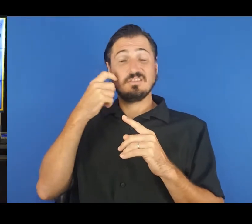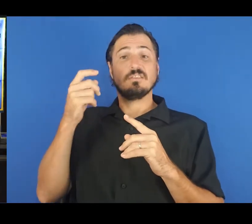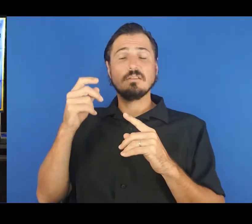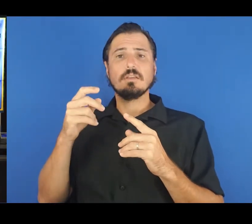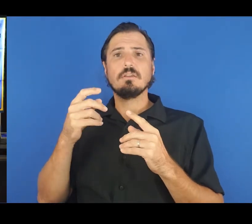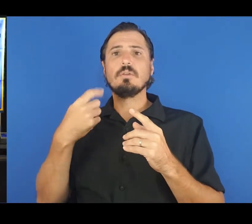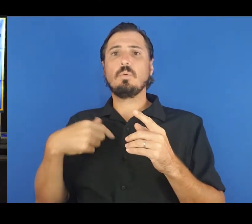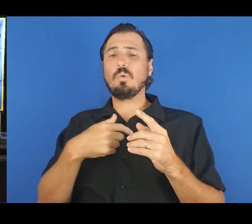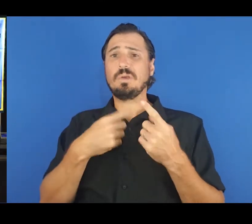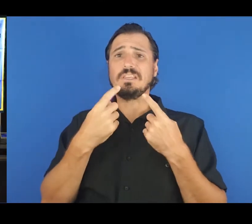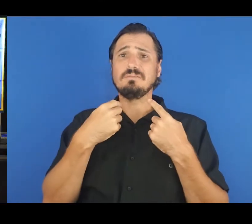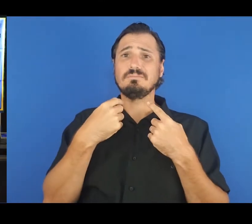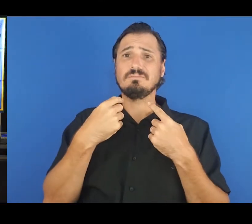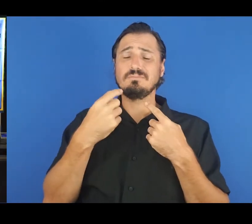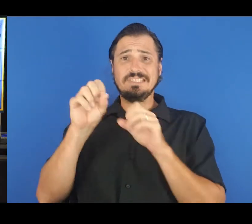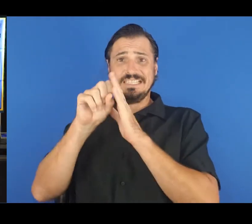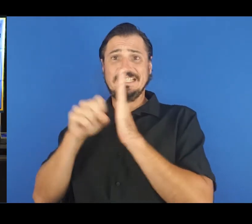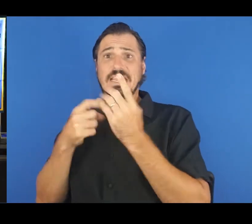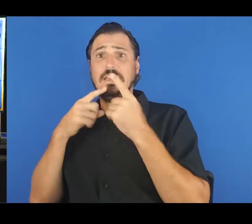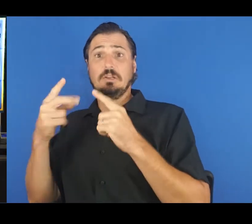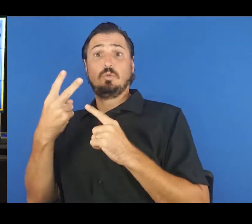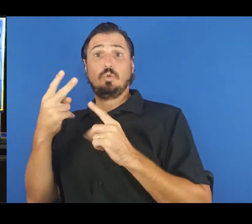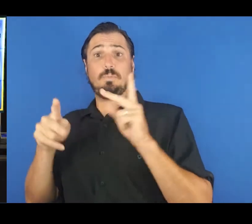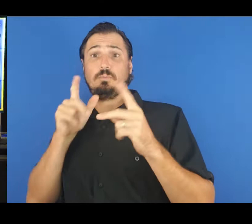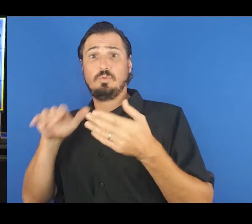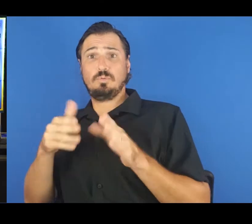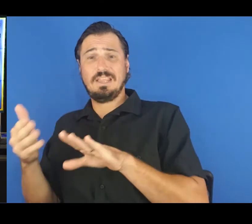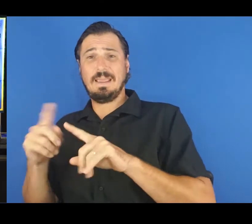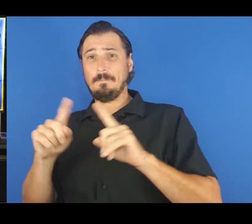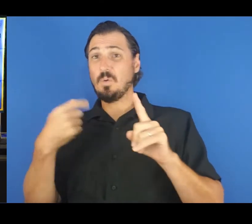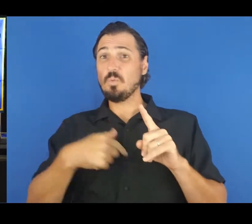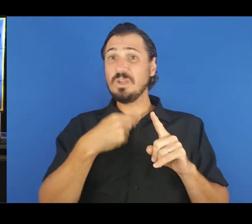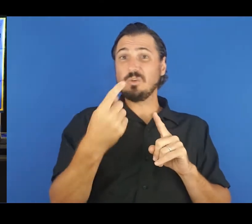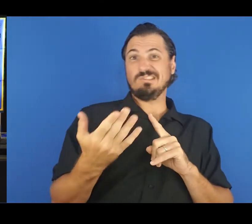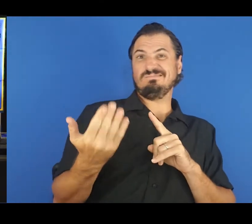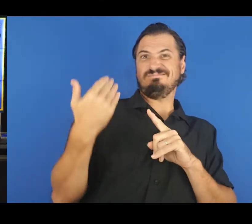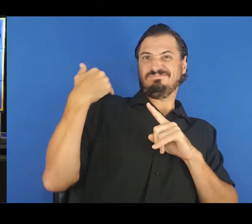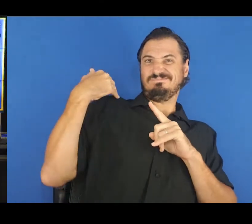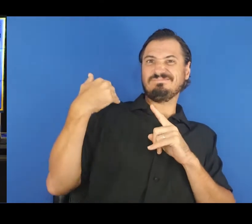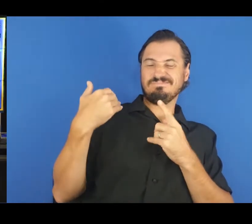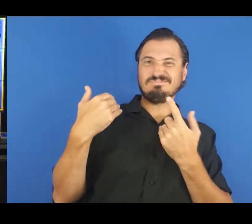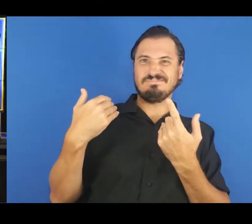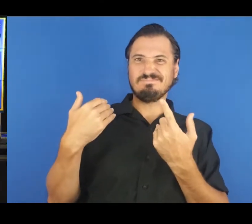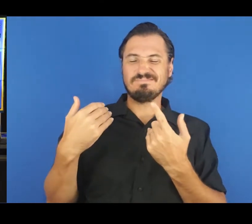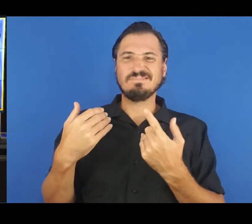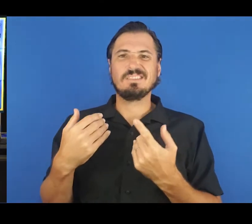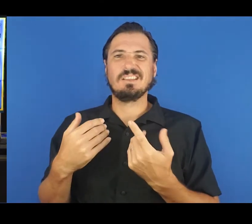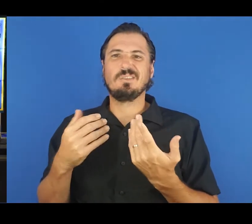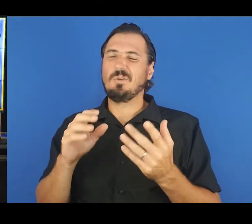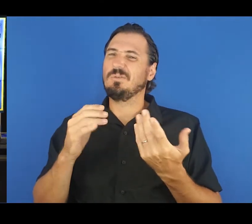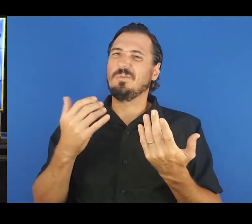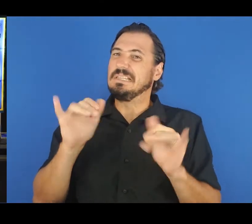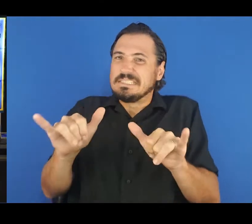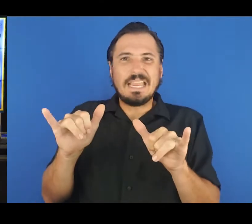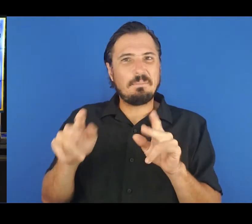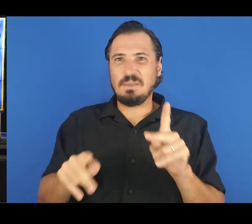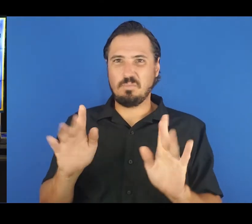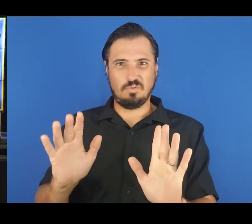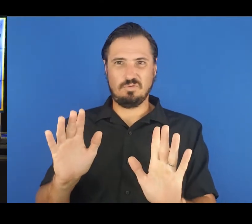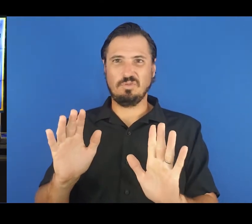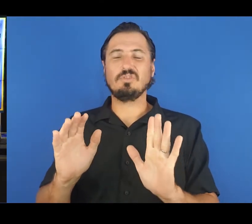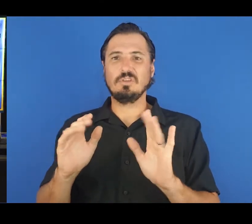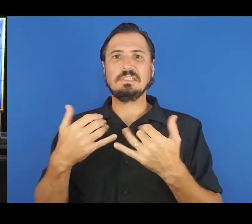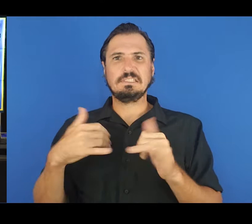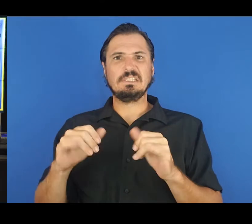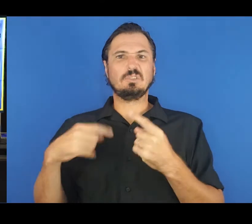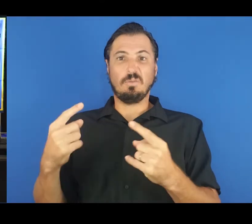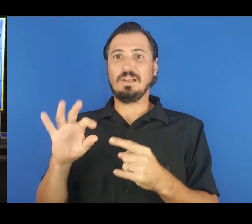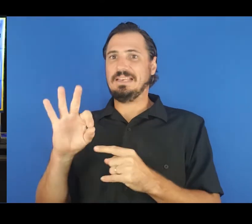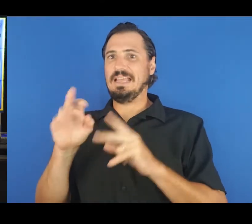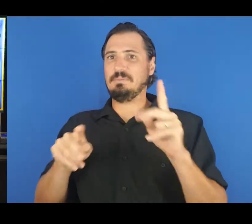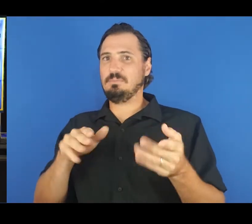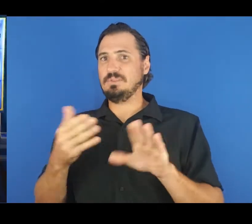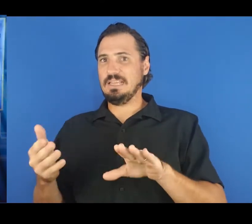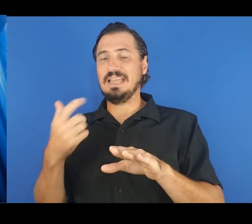some time ago. Our total number of deaths is nine, with the most recent one reported last week. We will continue reporting case numbers and fatalities as soon as we confirm them.